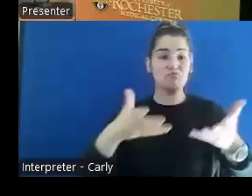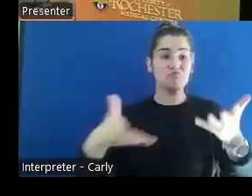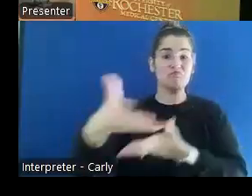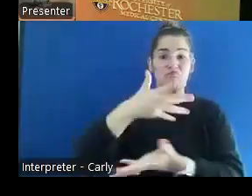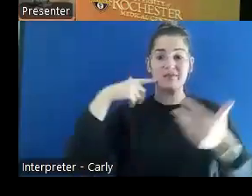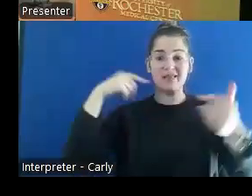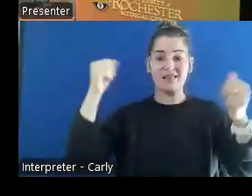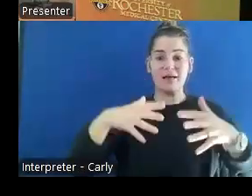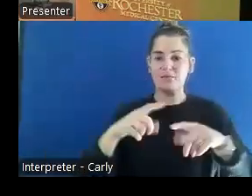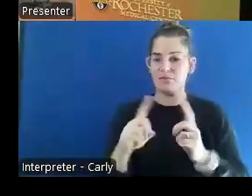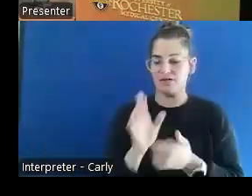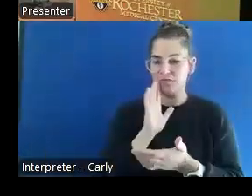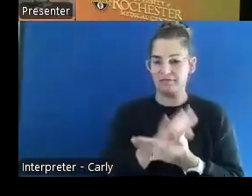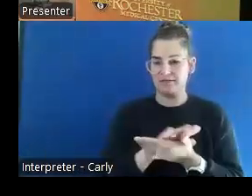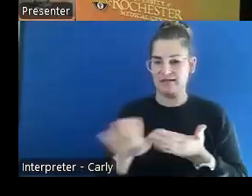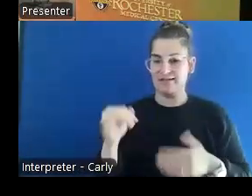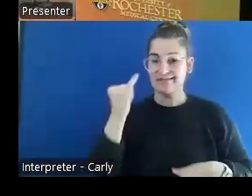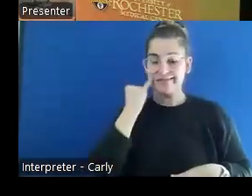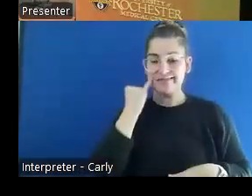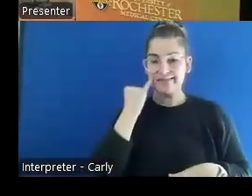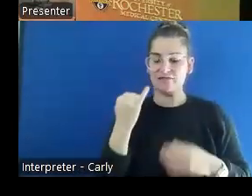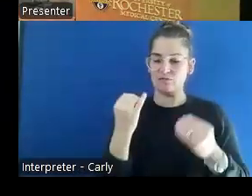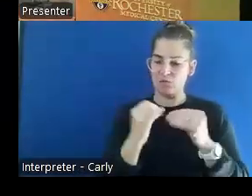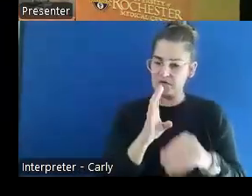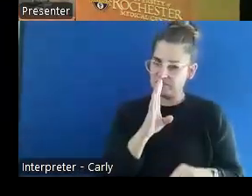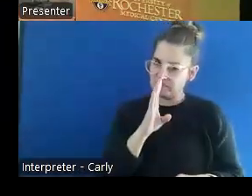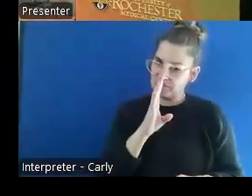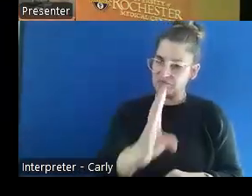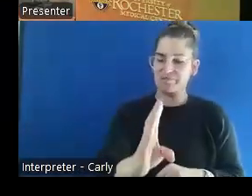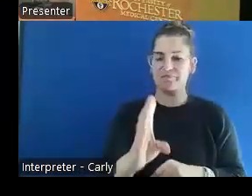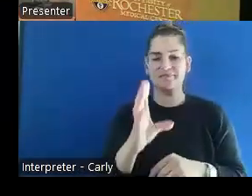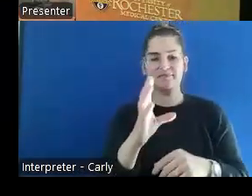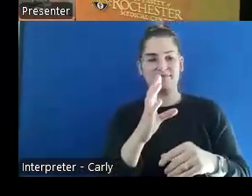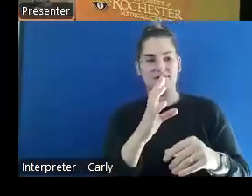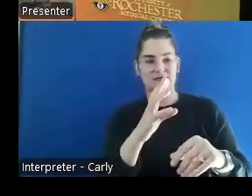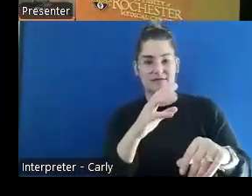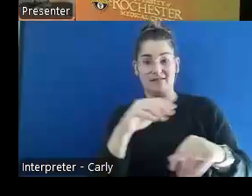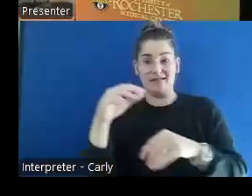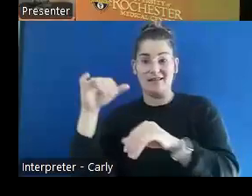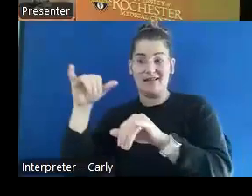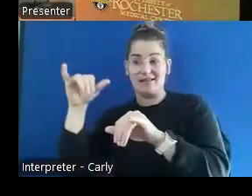could have helped more was to really directly talk from the inpatient team to the outpatient team so